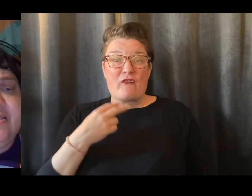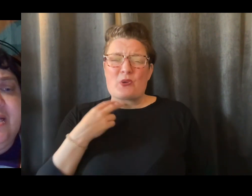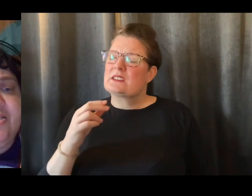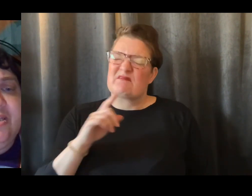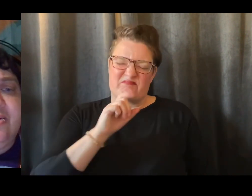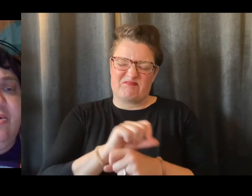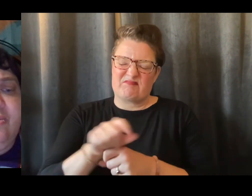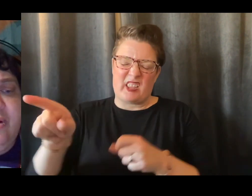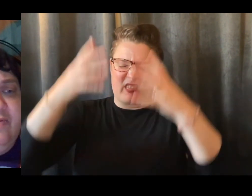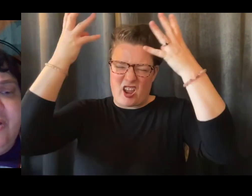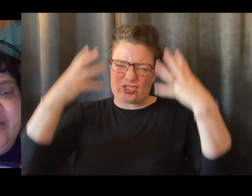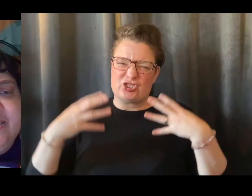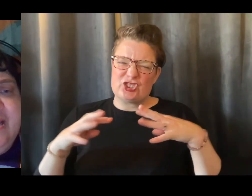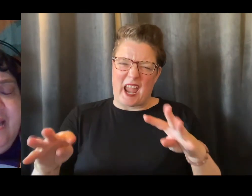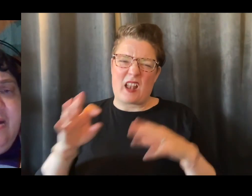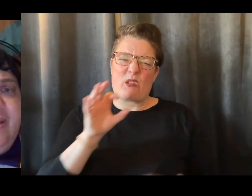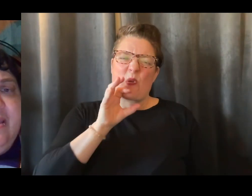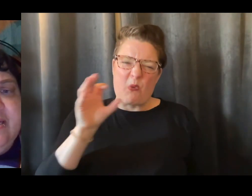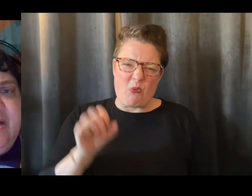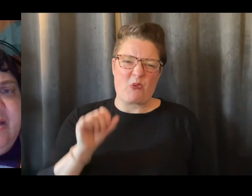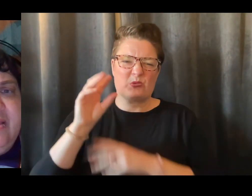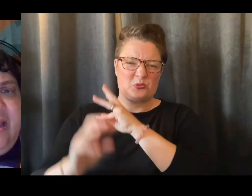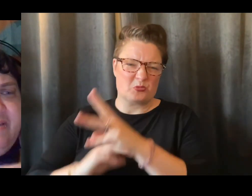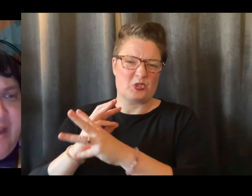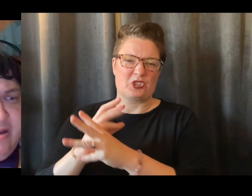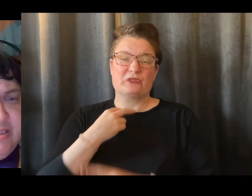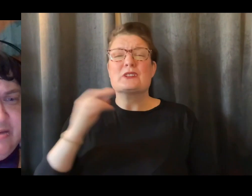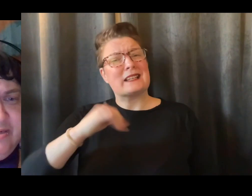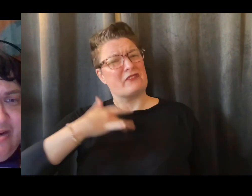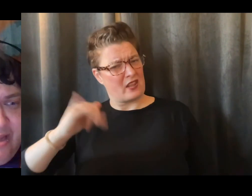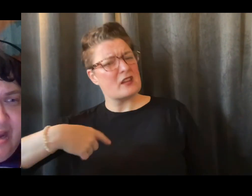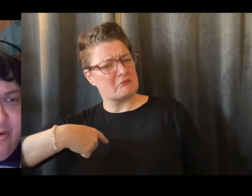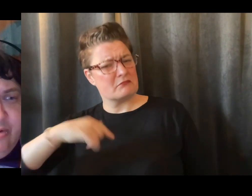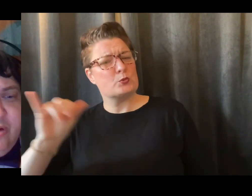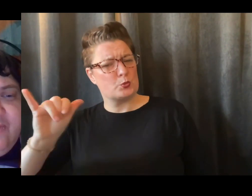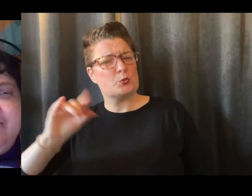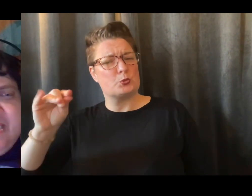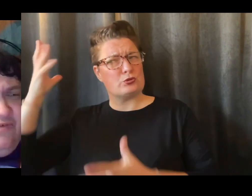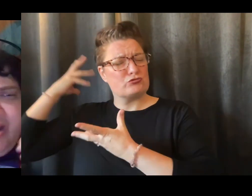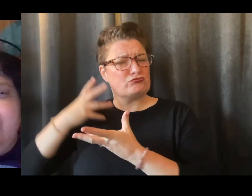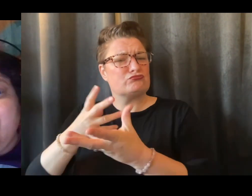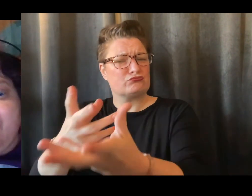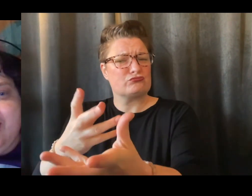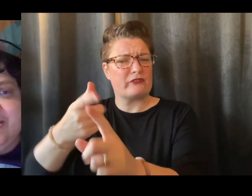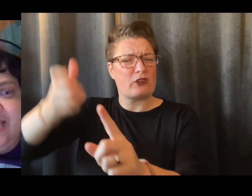in a way that's very, like I feel like I also channel a kind of old world voice, but it's a very different, it was like, this kind of like higher, little